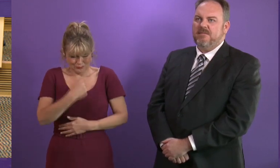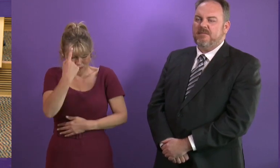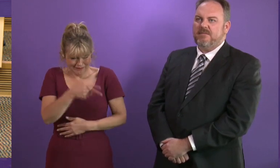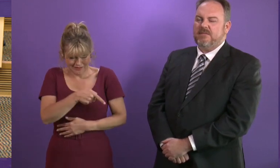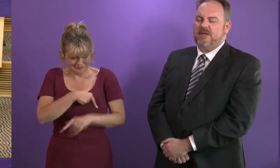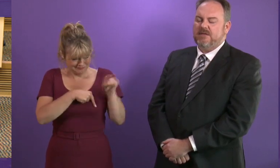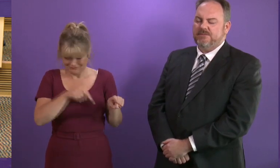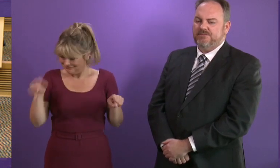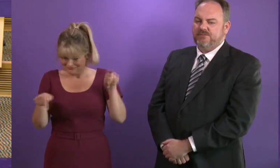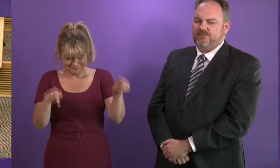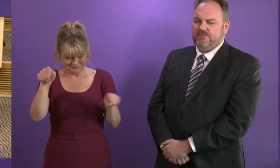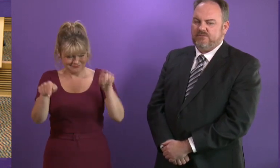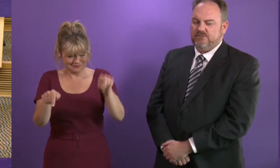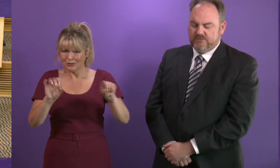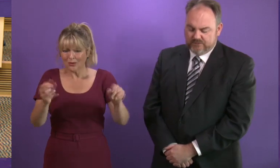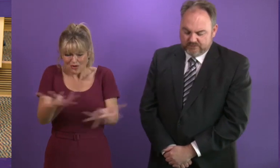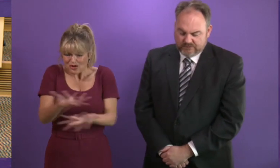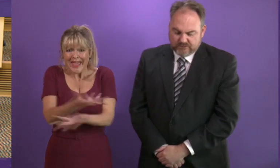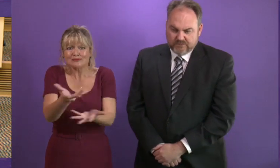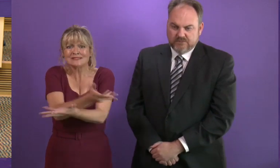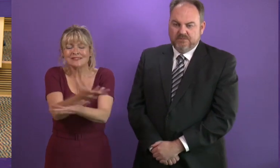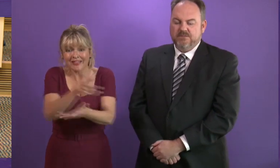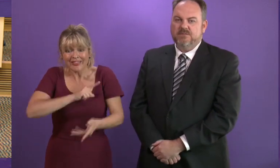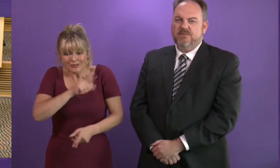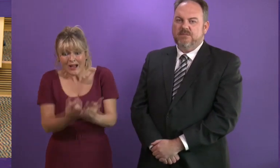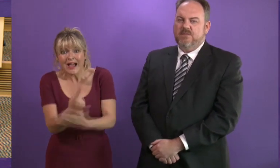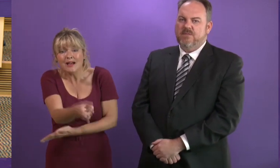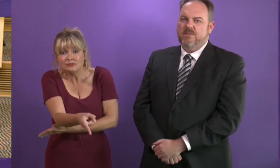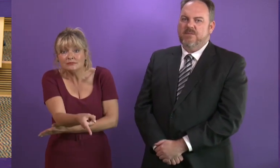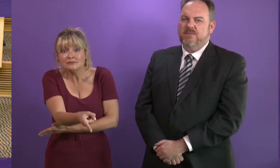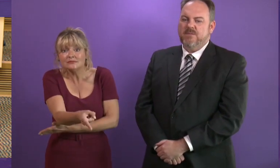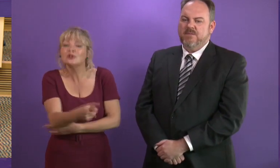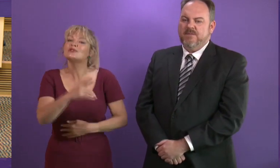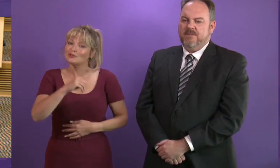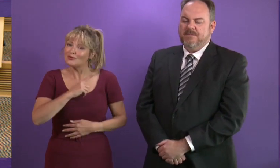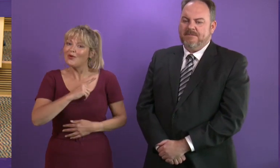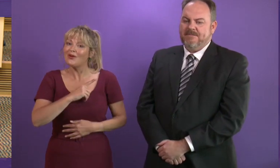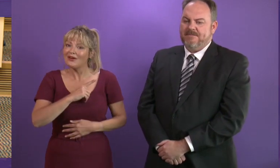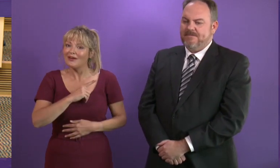life and circumstances of that child. In good faith, we have been looking at how we improve